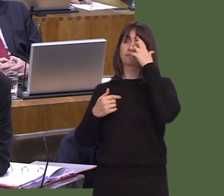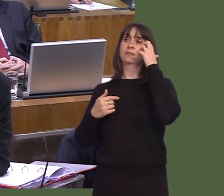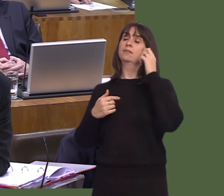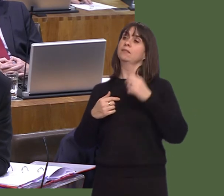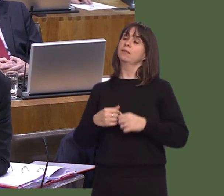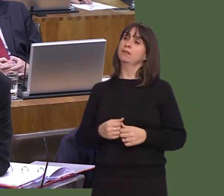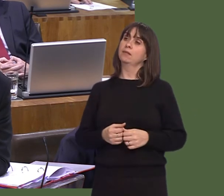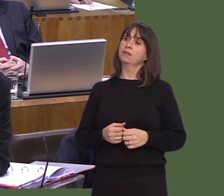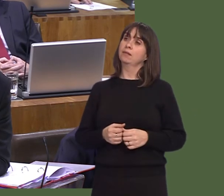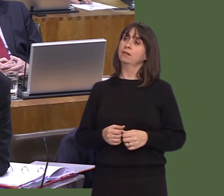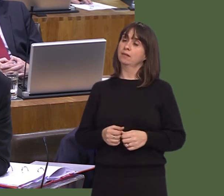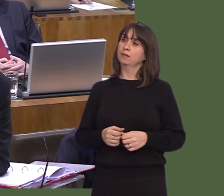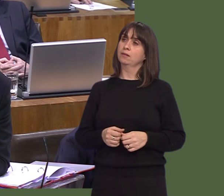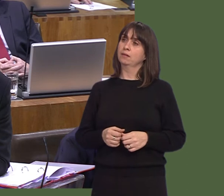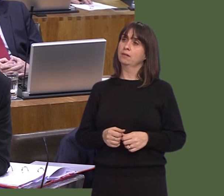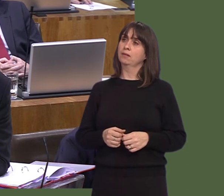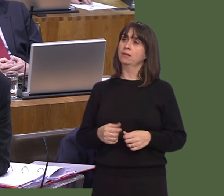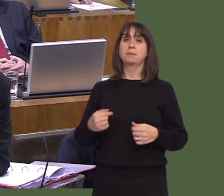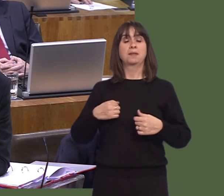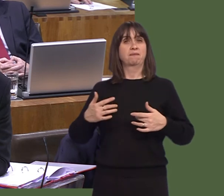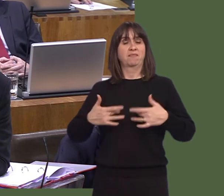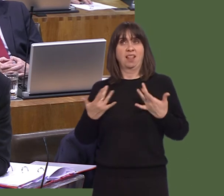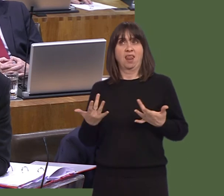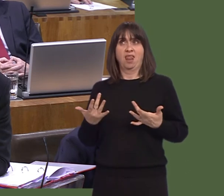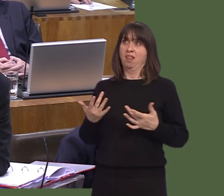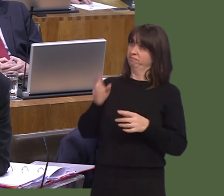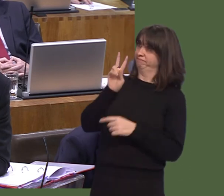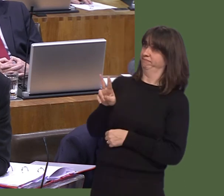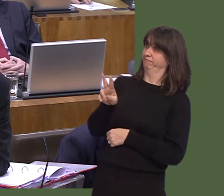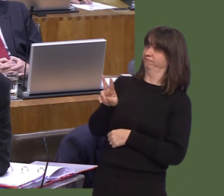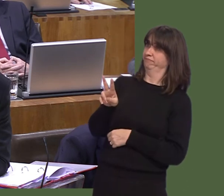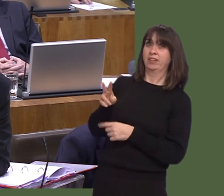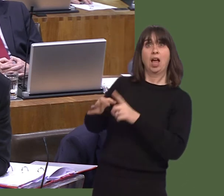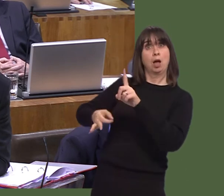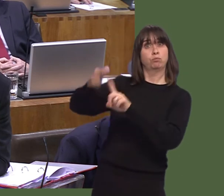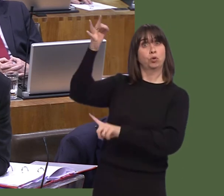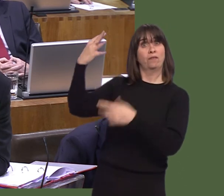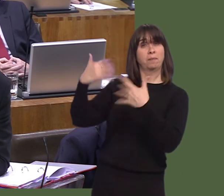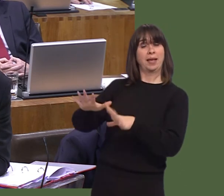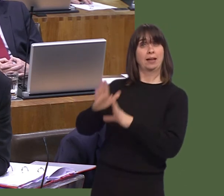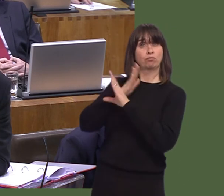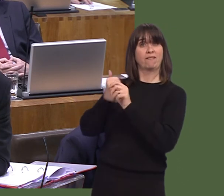the next year. Again, the leader of the opposition pointed out the disastrous financial performance of these boards.